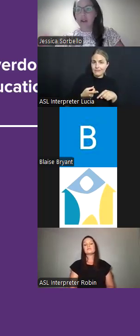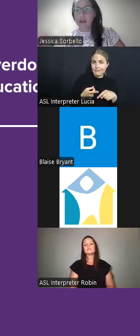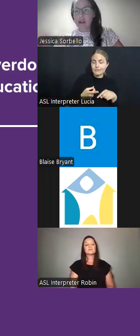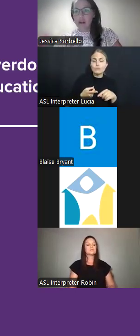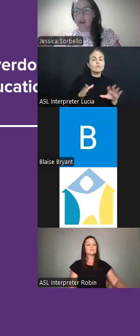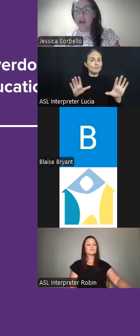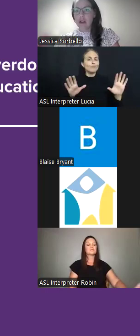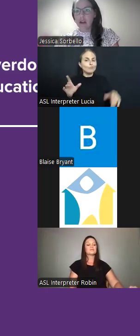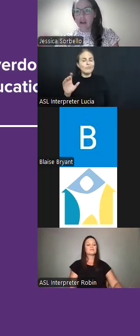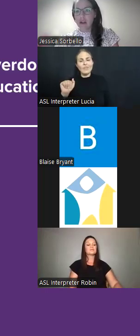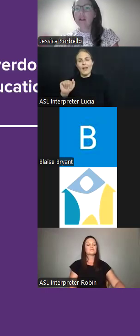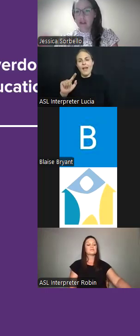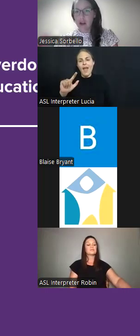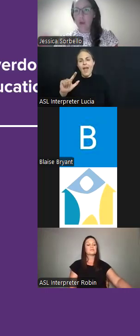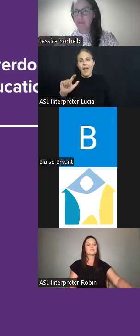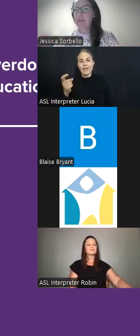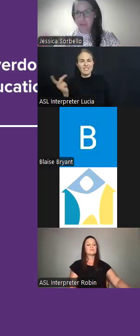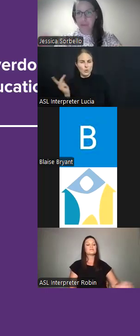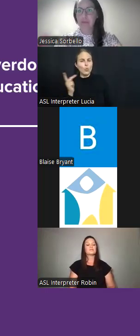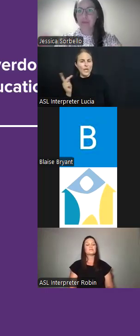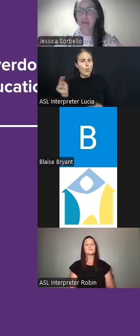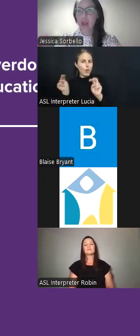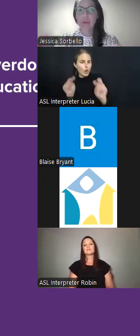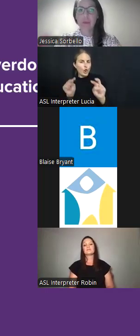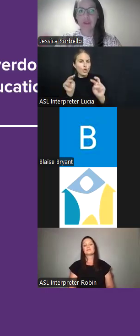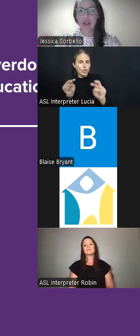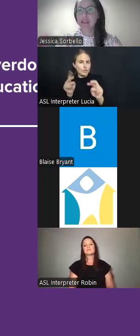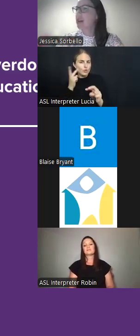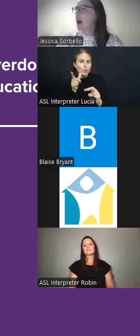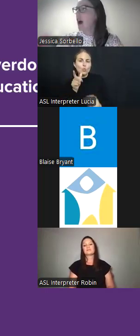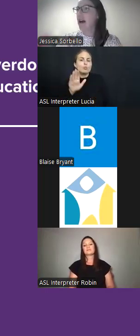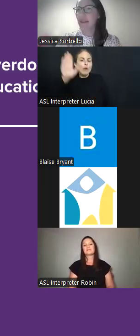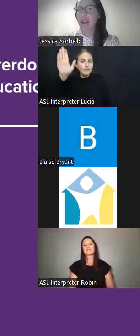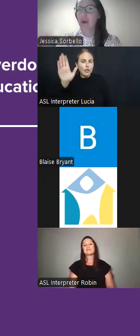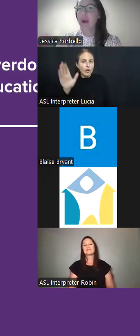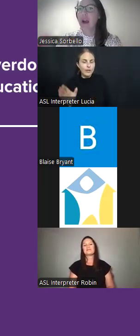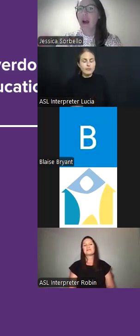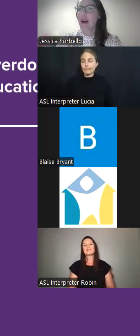Thank you. All right. So that being said, we will